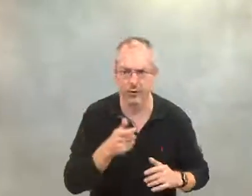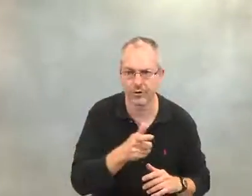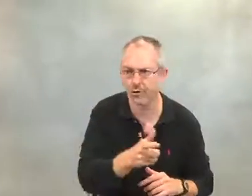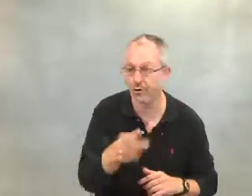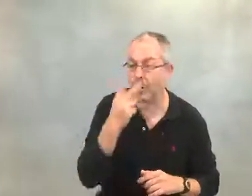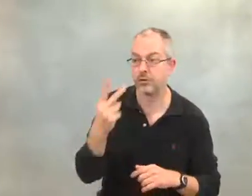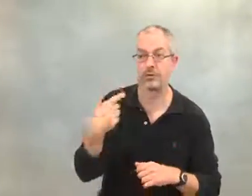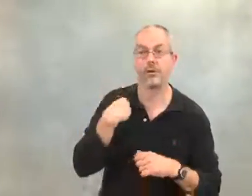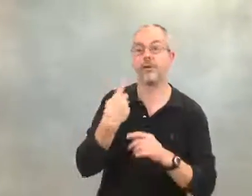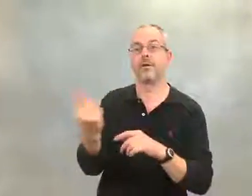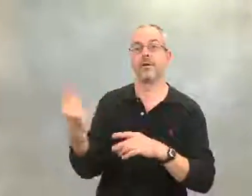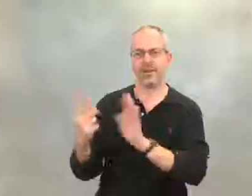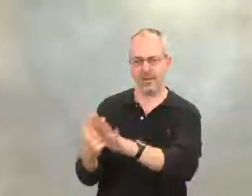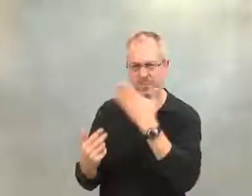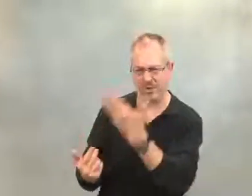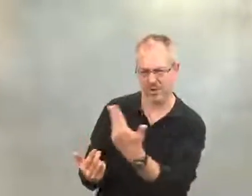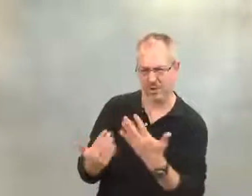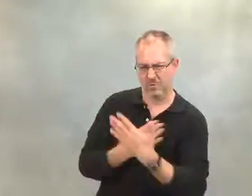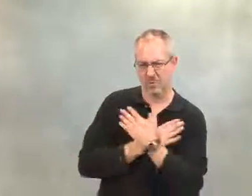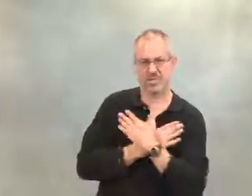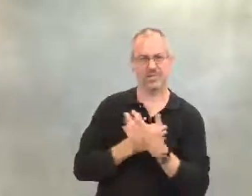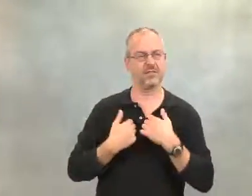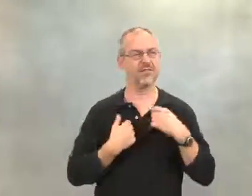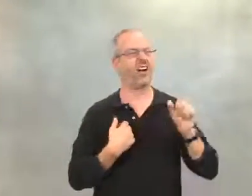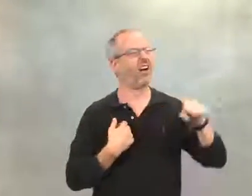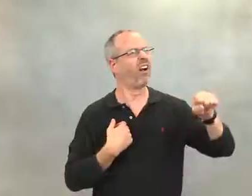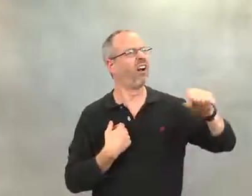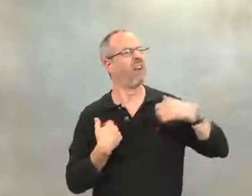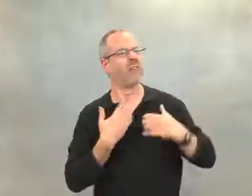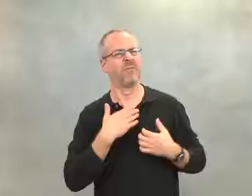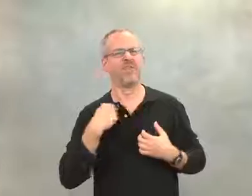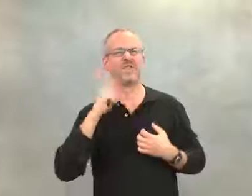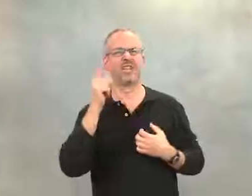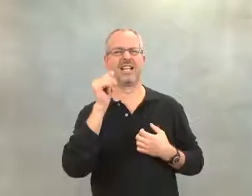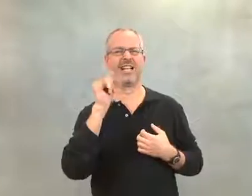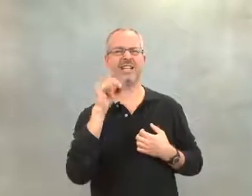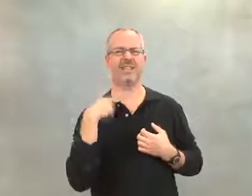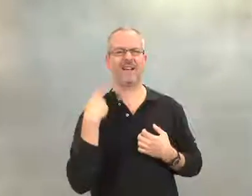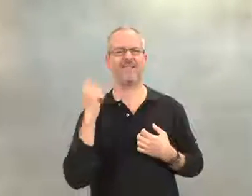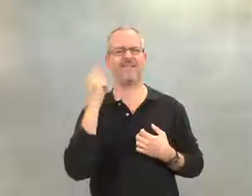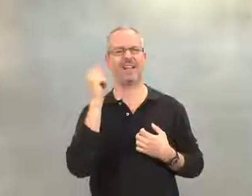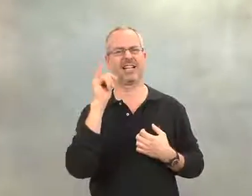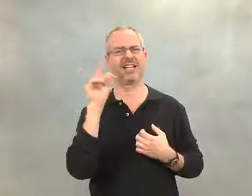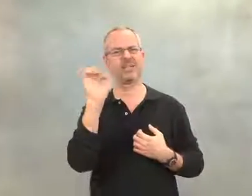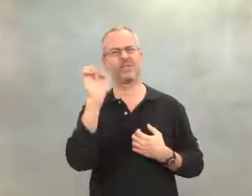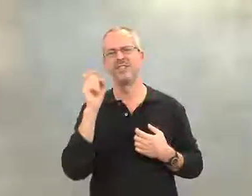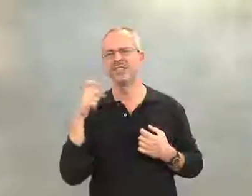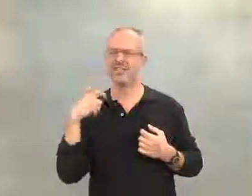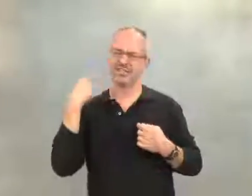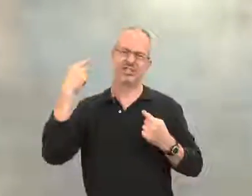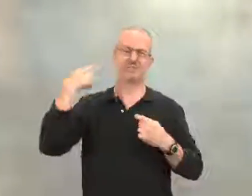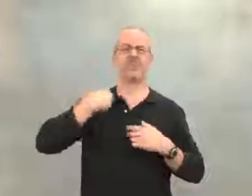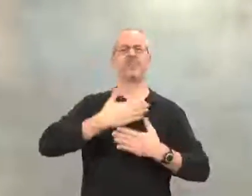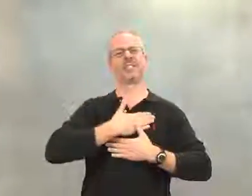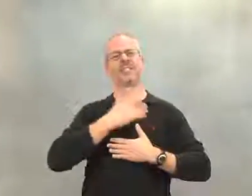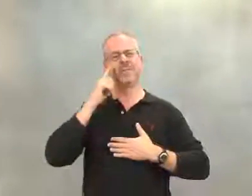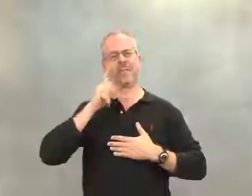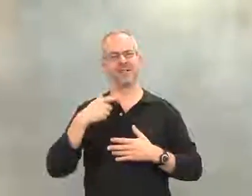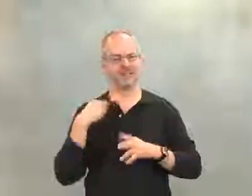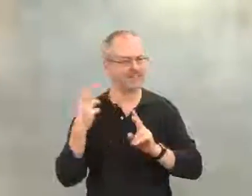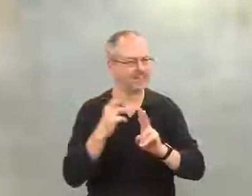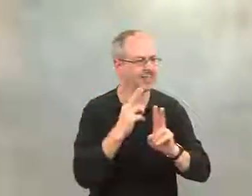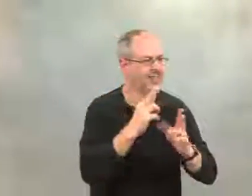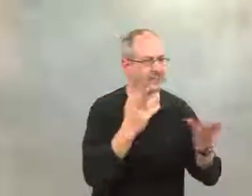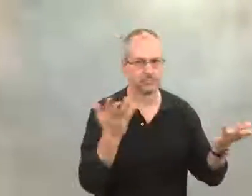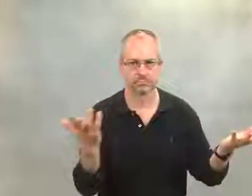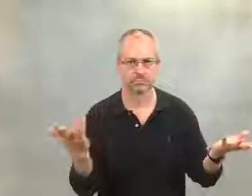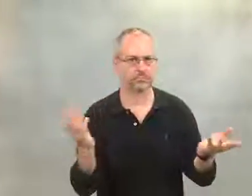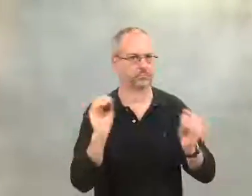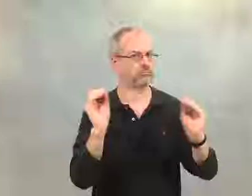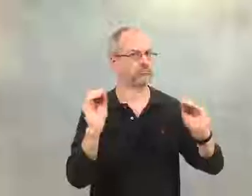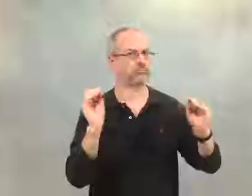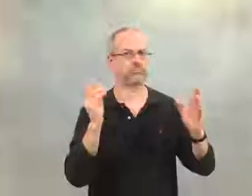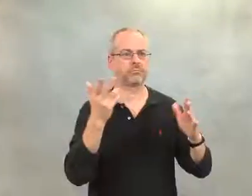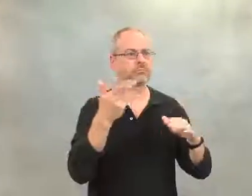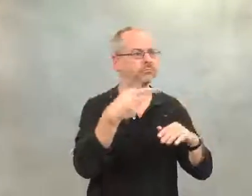He saw me going to get on it, and he told me I better rest a bit.